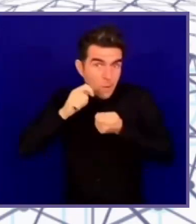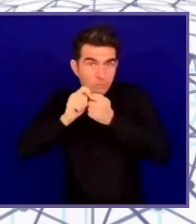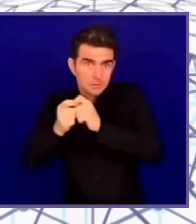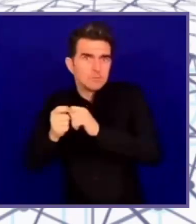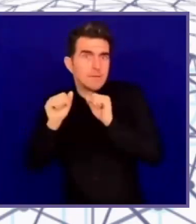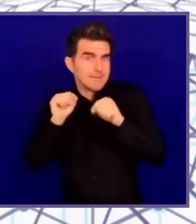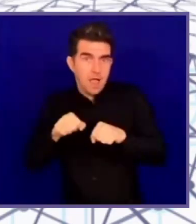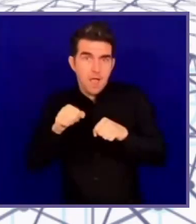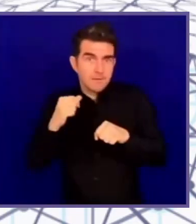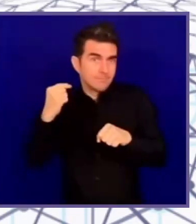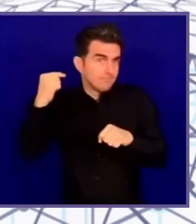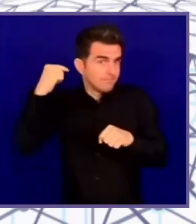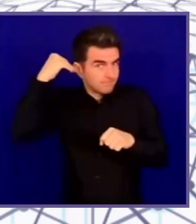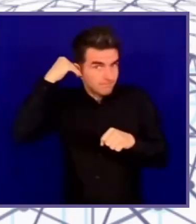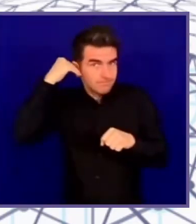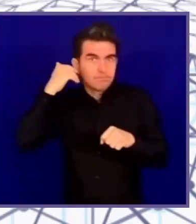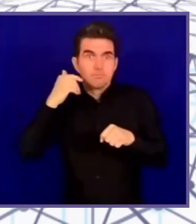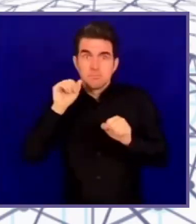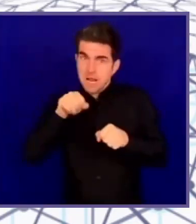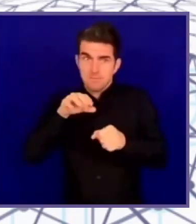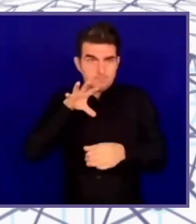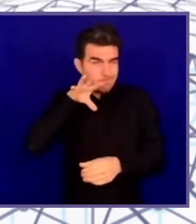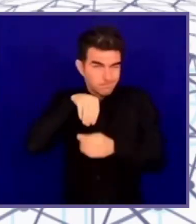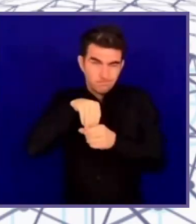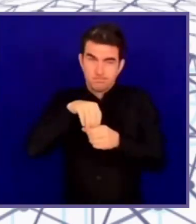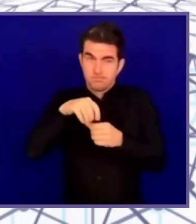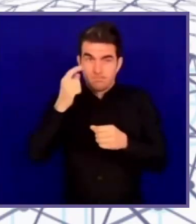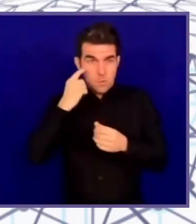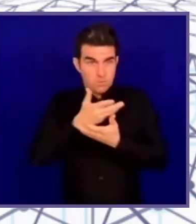they give continuous real time monitoring, which could extend from heart rate, heart